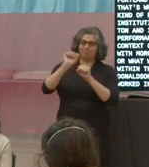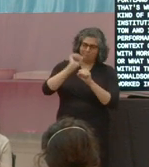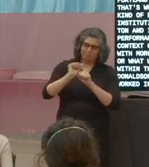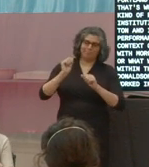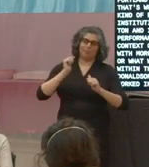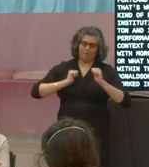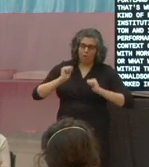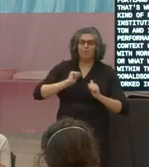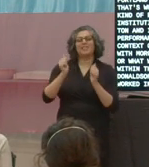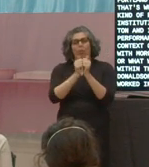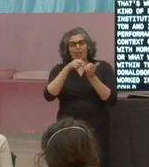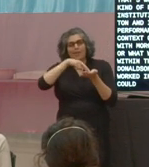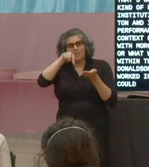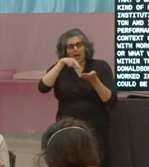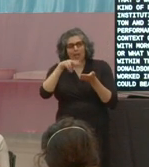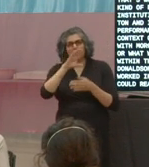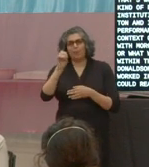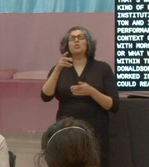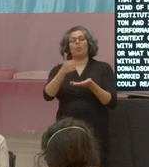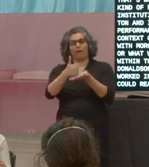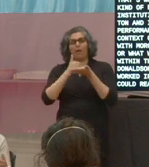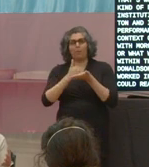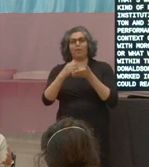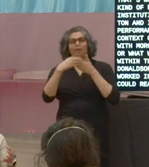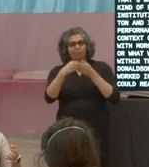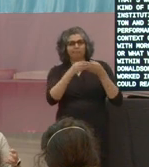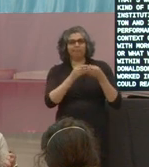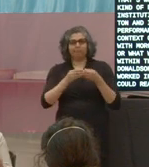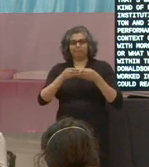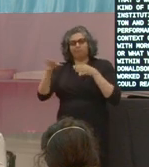dance company, he could really guide me to help in, you know, a